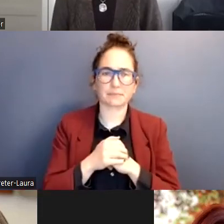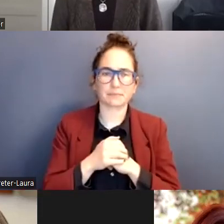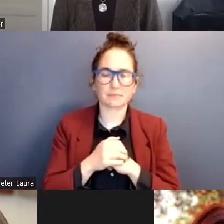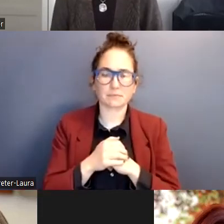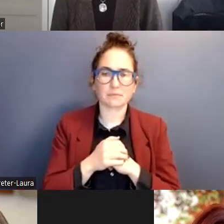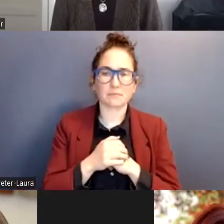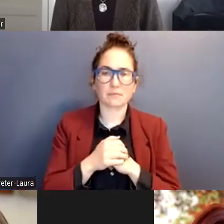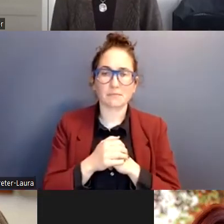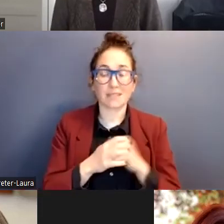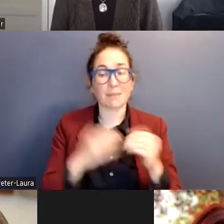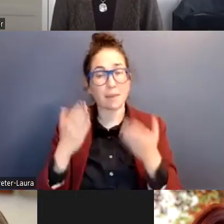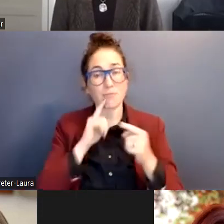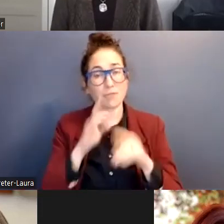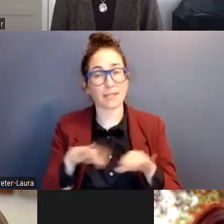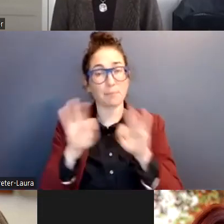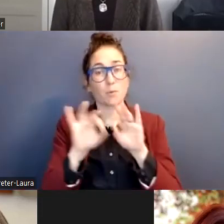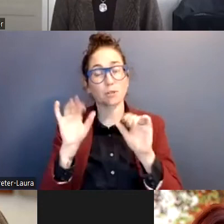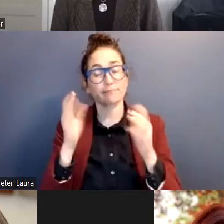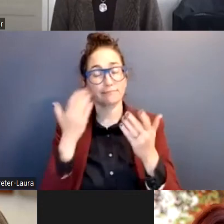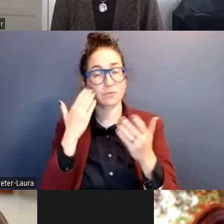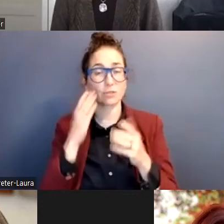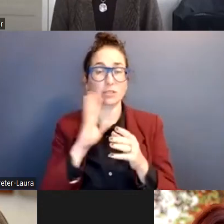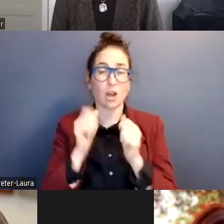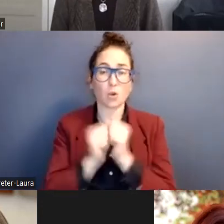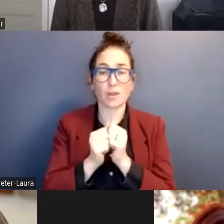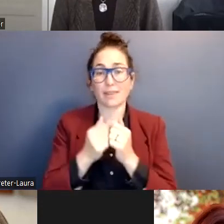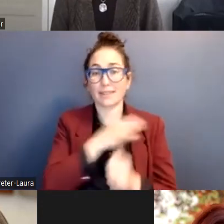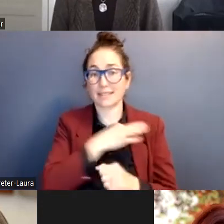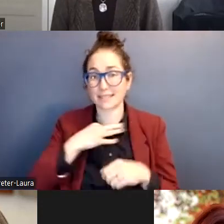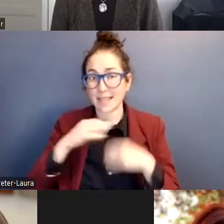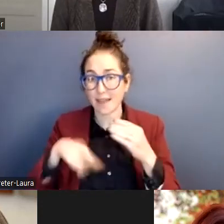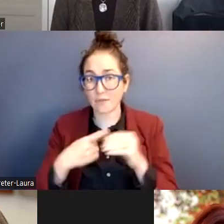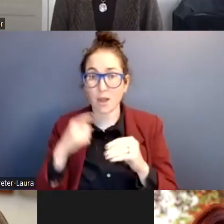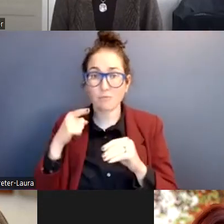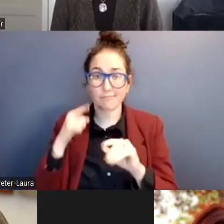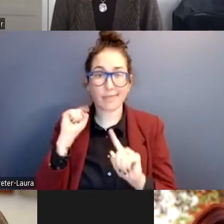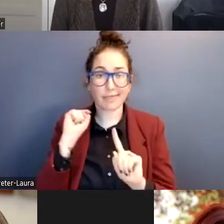important agencies to talk with prospective staff about this area and help them realize that that's something that they may